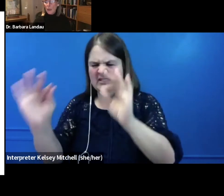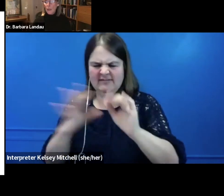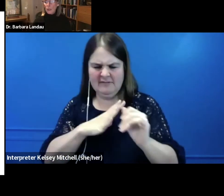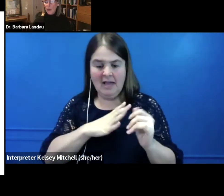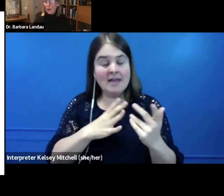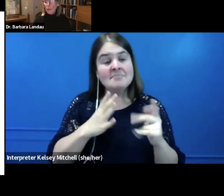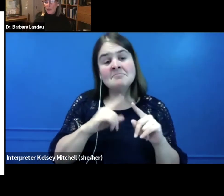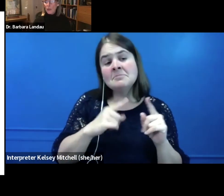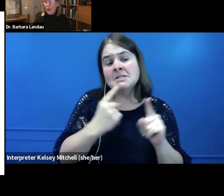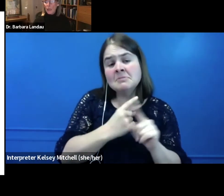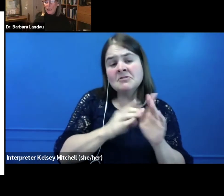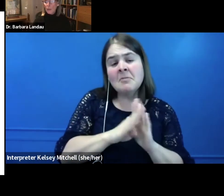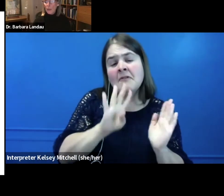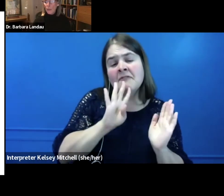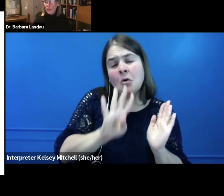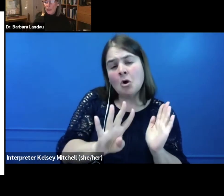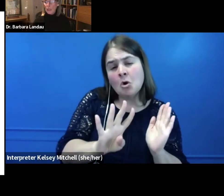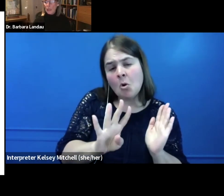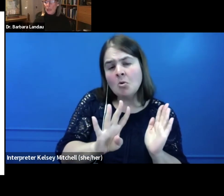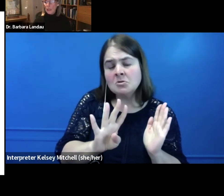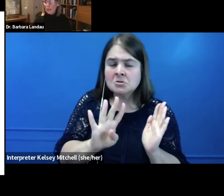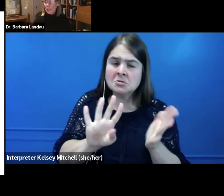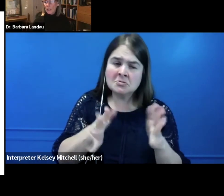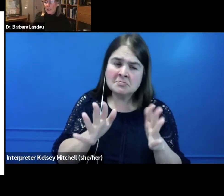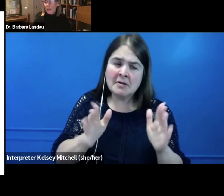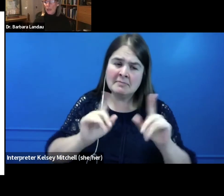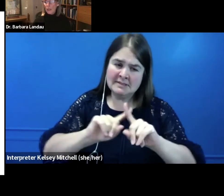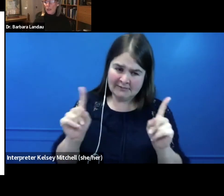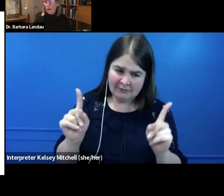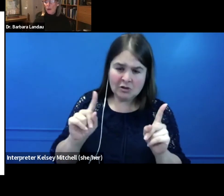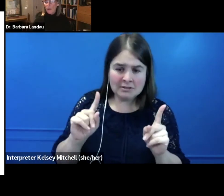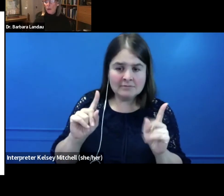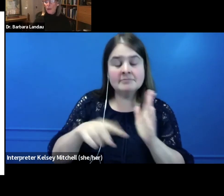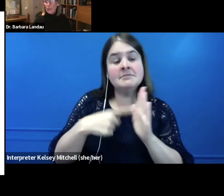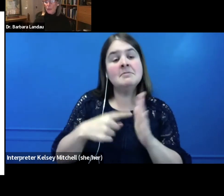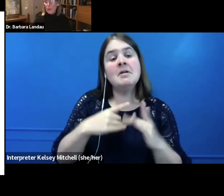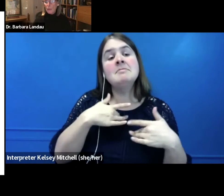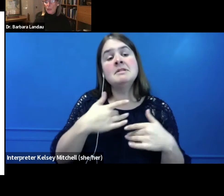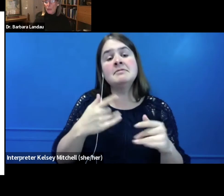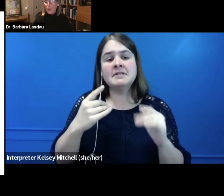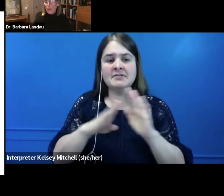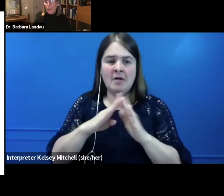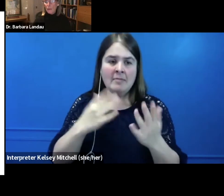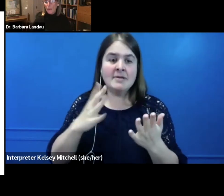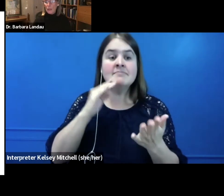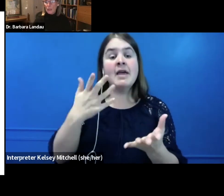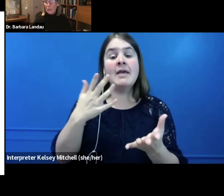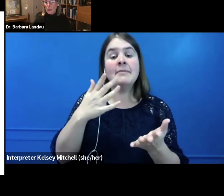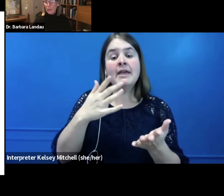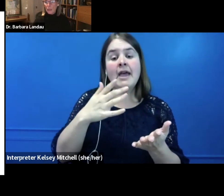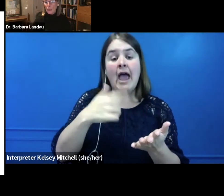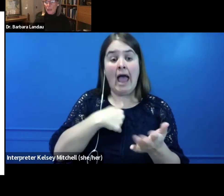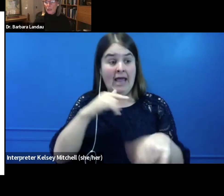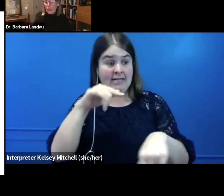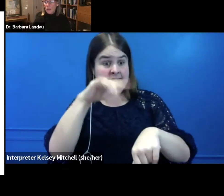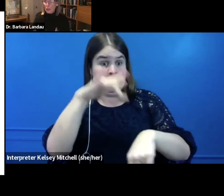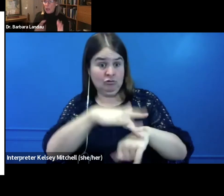this might have been the target but the person indicates this location or this might have been the target but this is